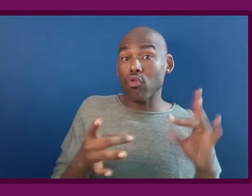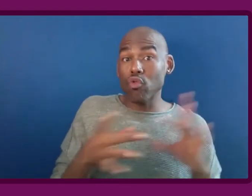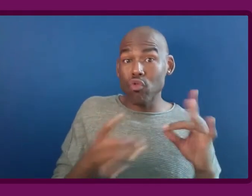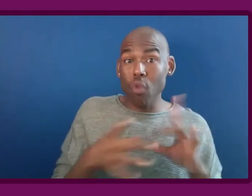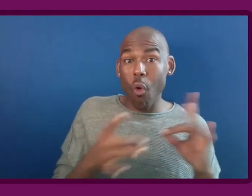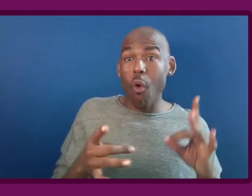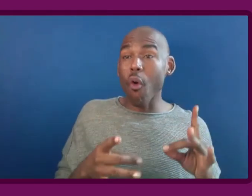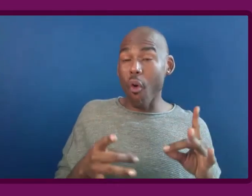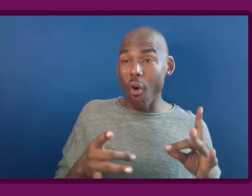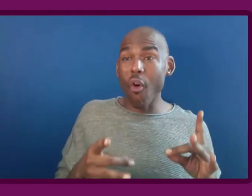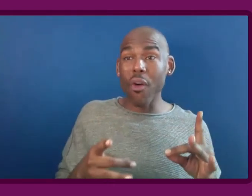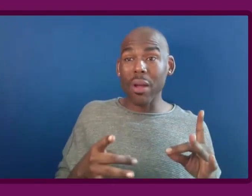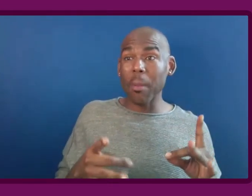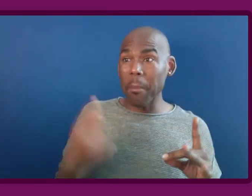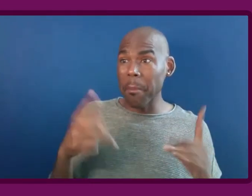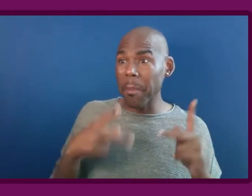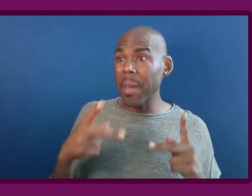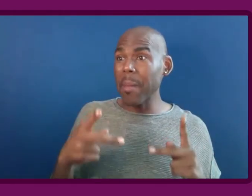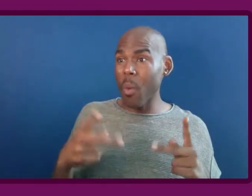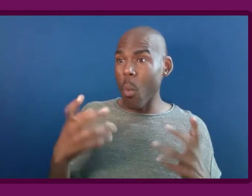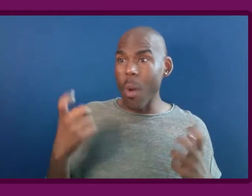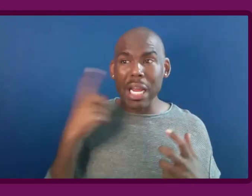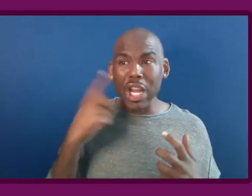people with disabilities, which are very inspiring and it's amazing and people should